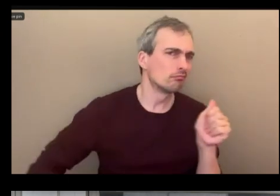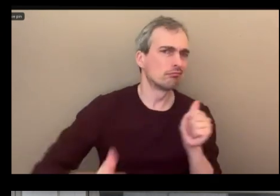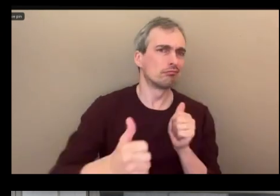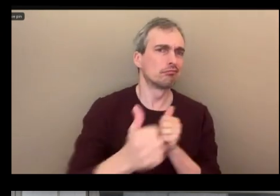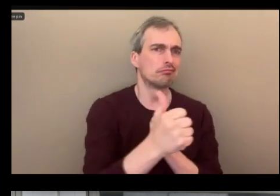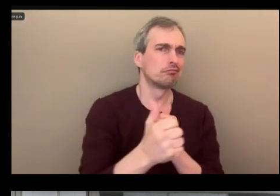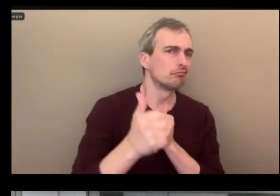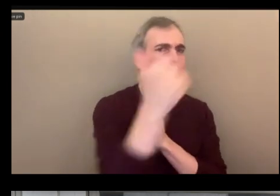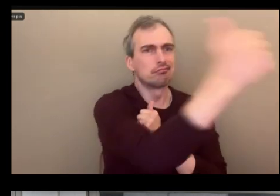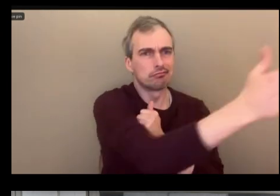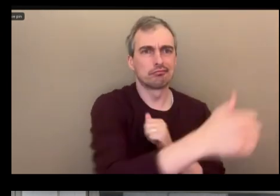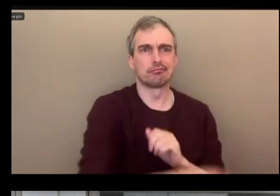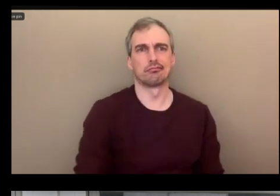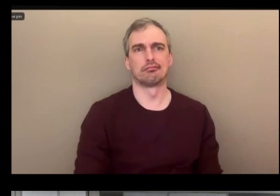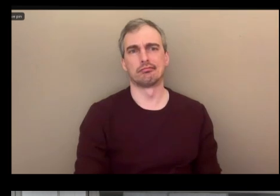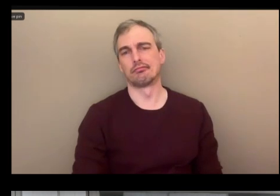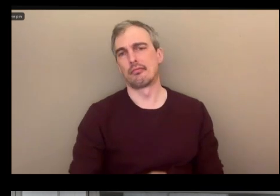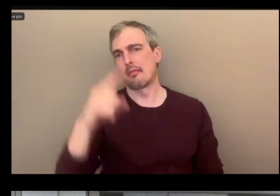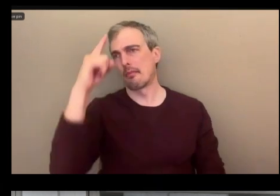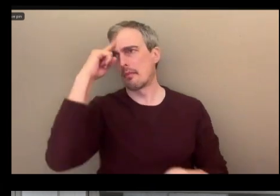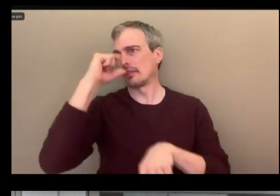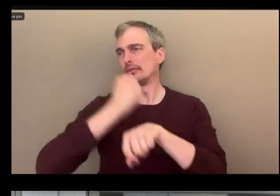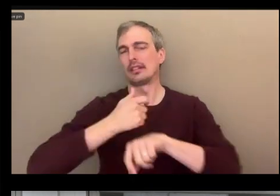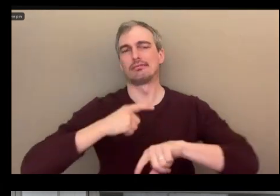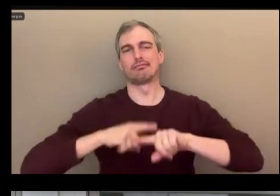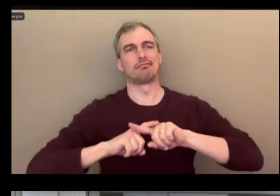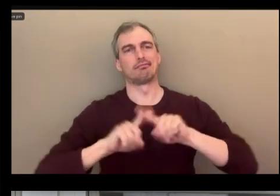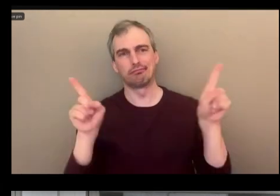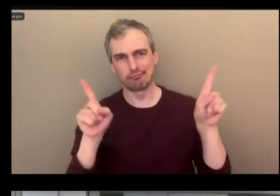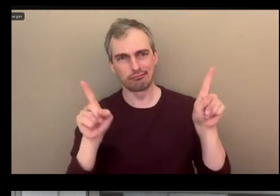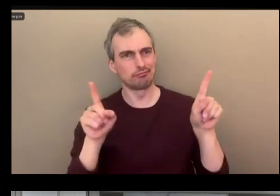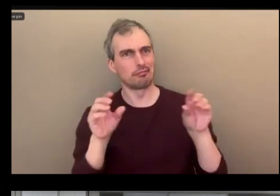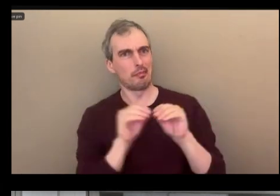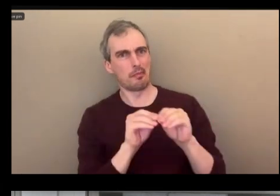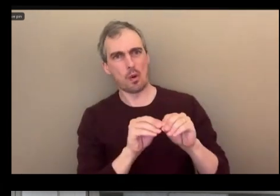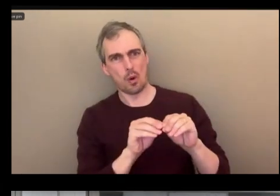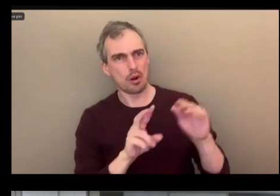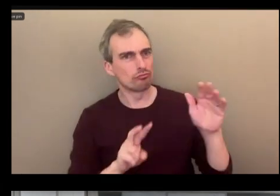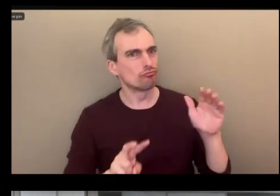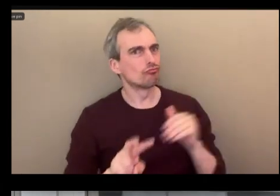I think there might be one more slide at this point. I could be wrong. Just thank you. So...